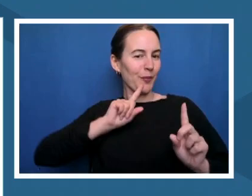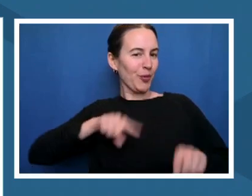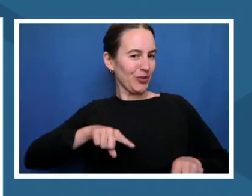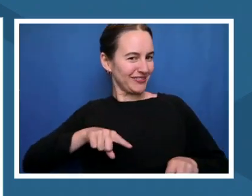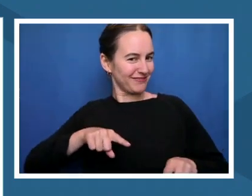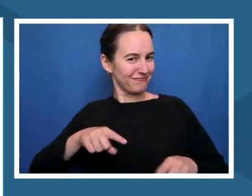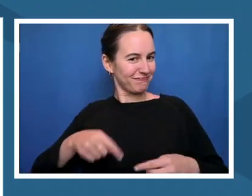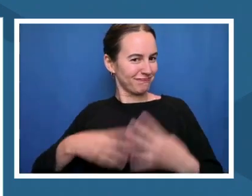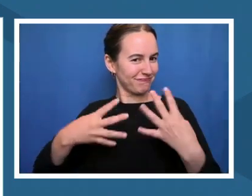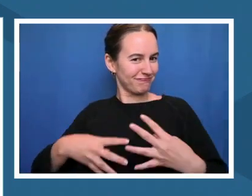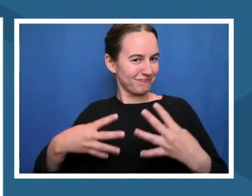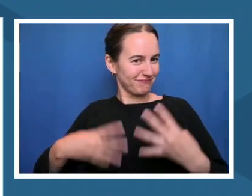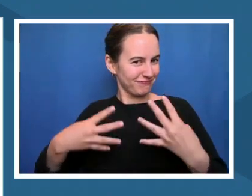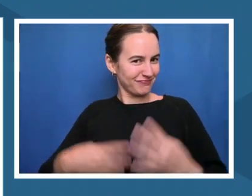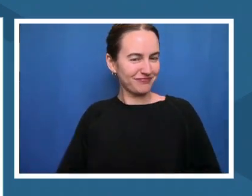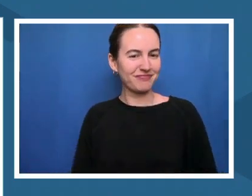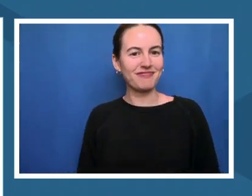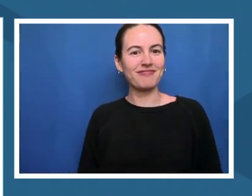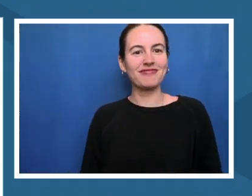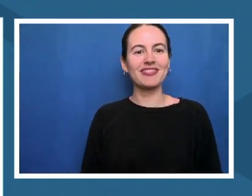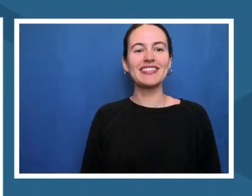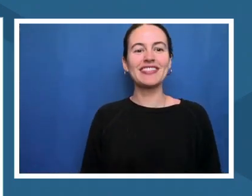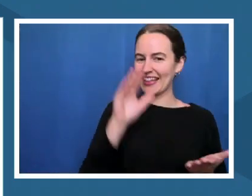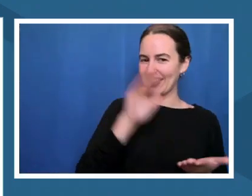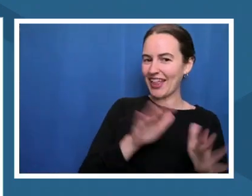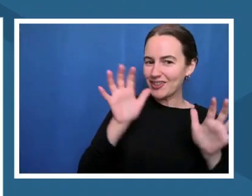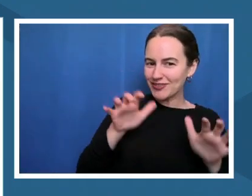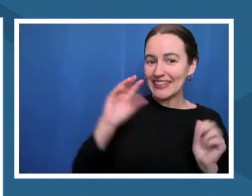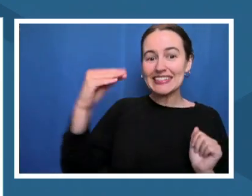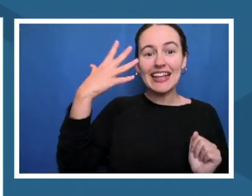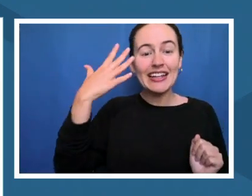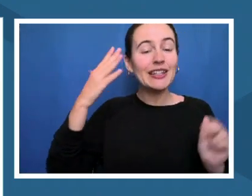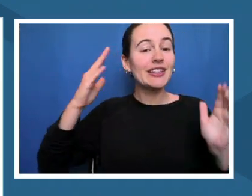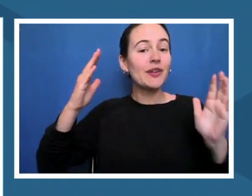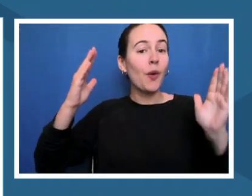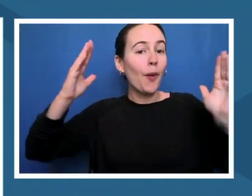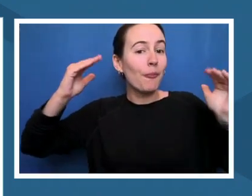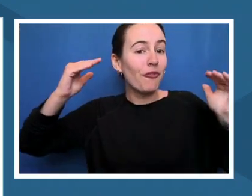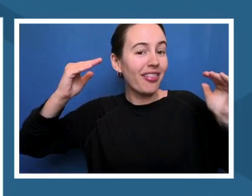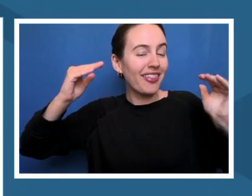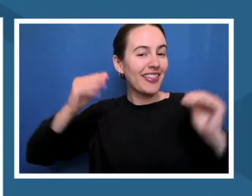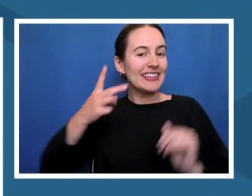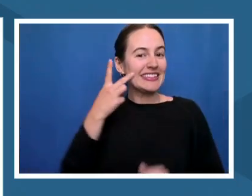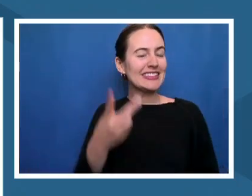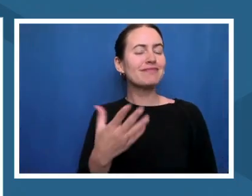yep less rainy sunny and hopeful